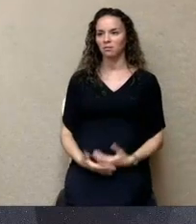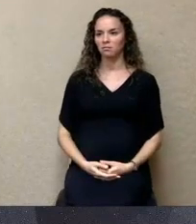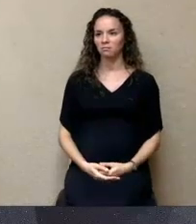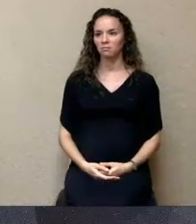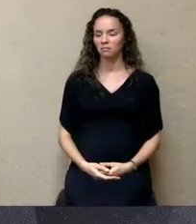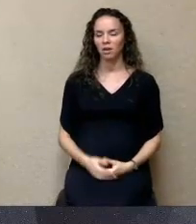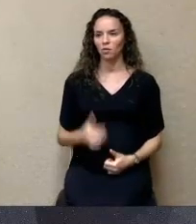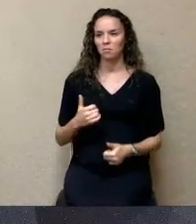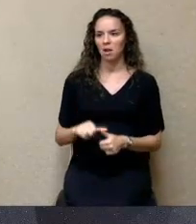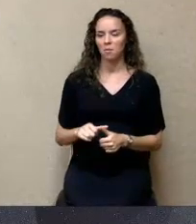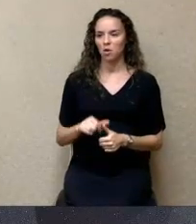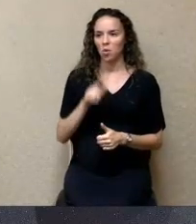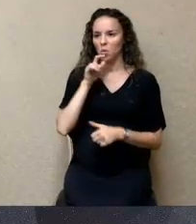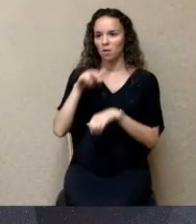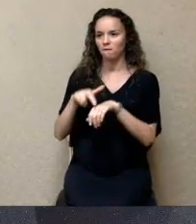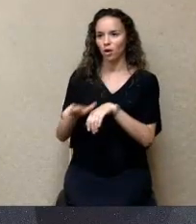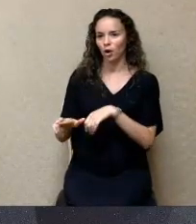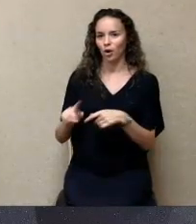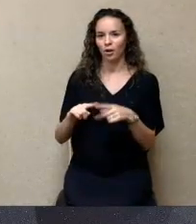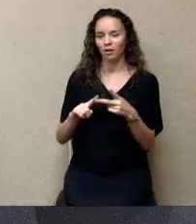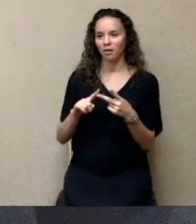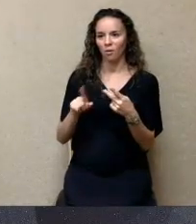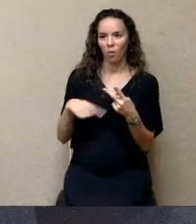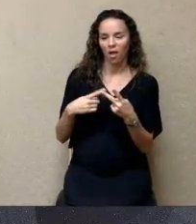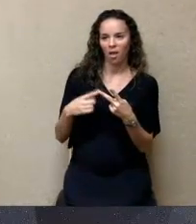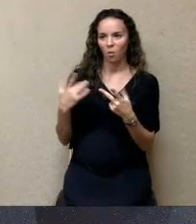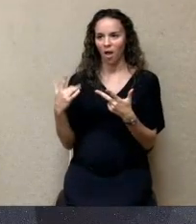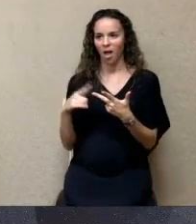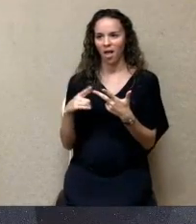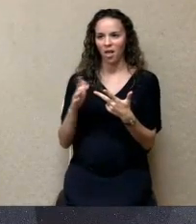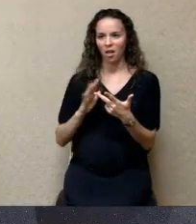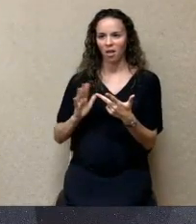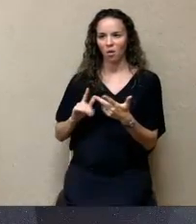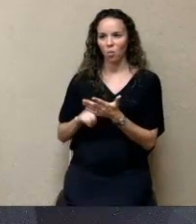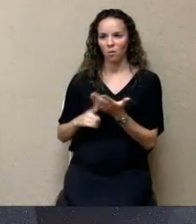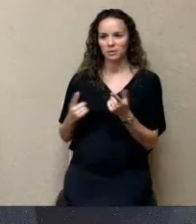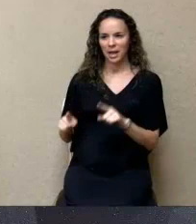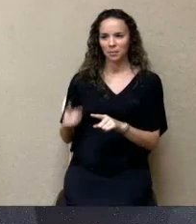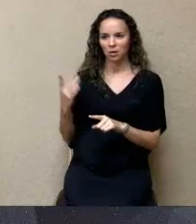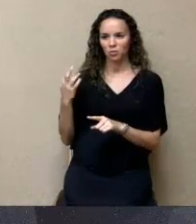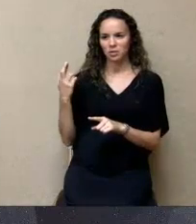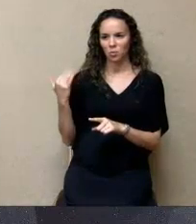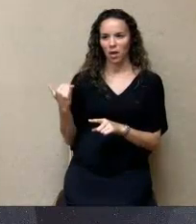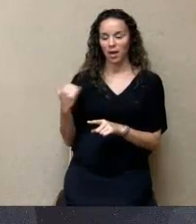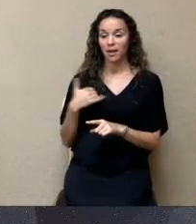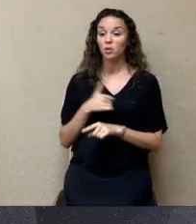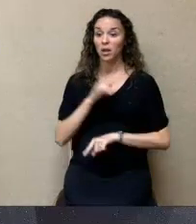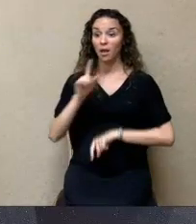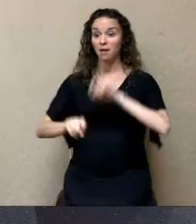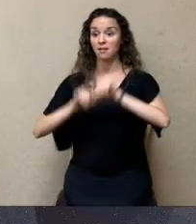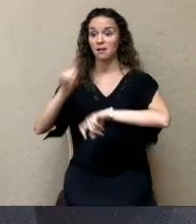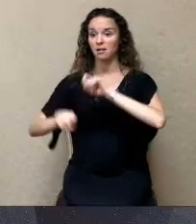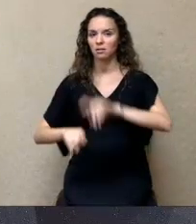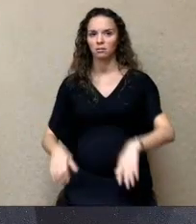referred them, why they referred them, when, where they were in their life when they were referred, and we start asking a million questions and the family was